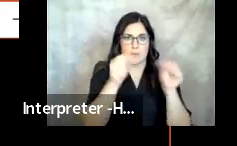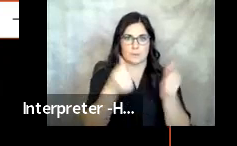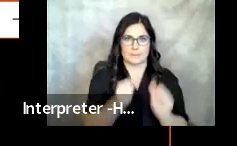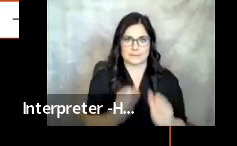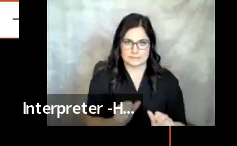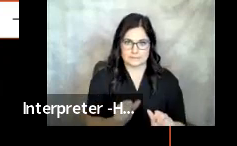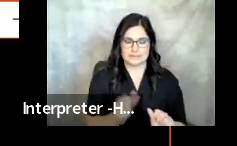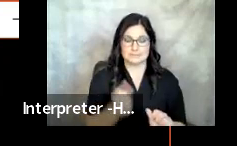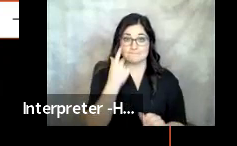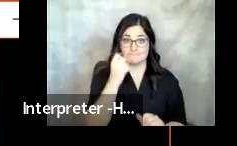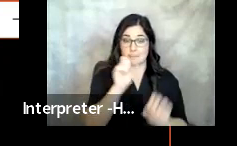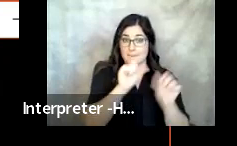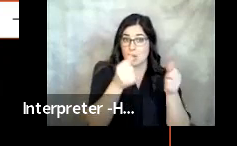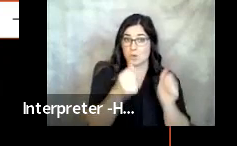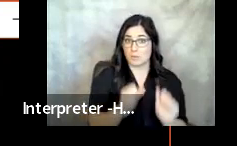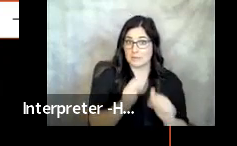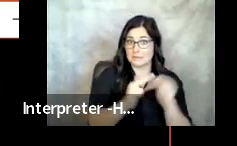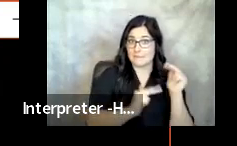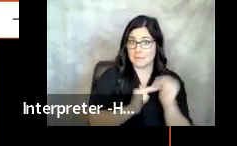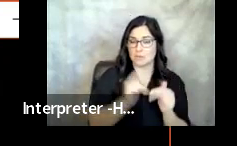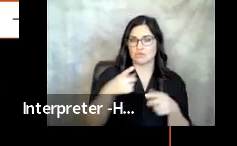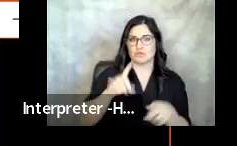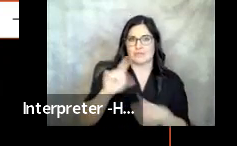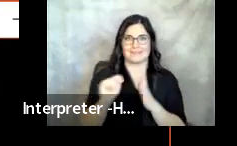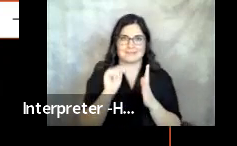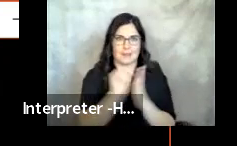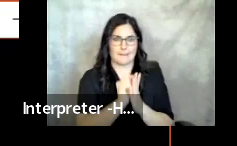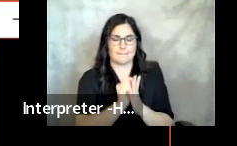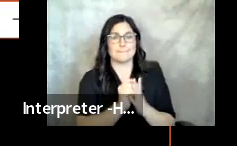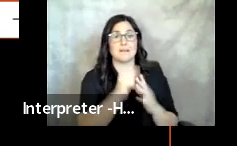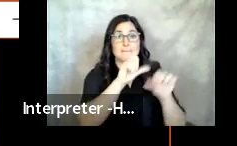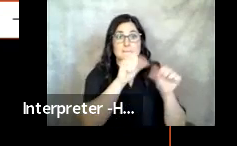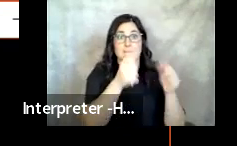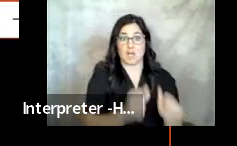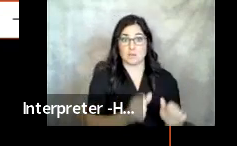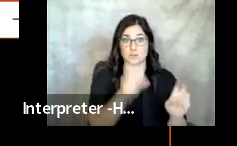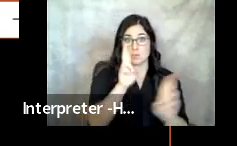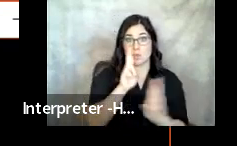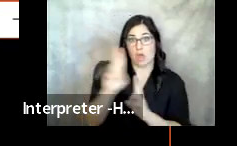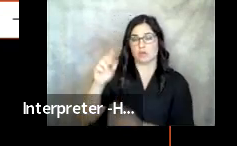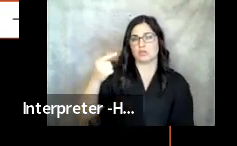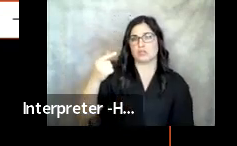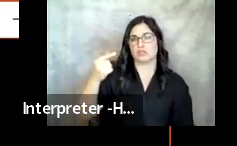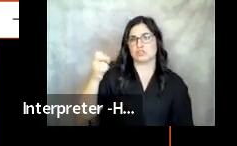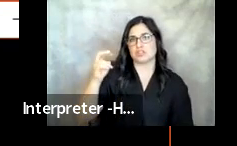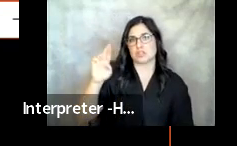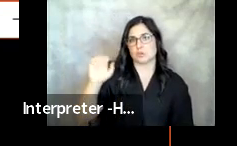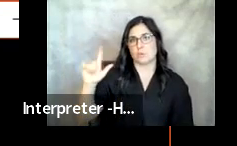the monument to General Lee, the monument to the monuments all over Tennessee to Nathan.